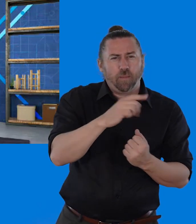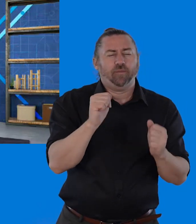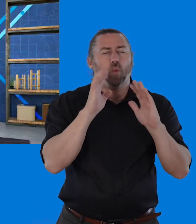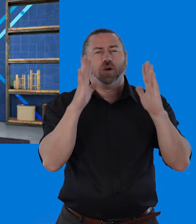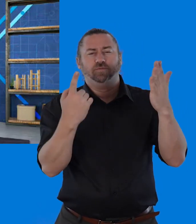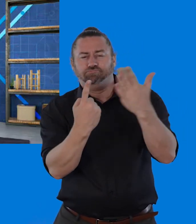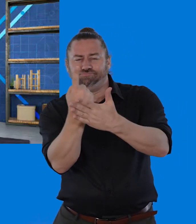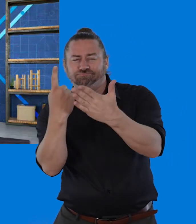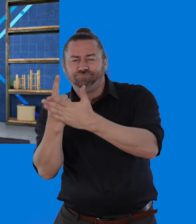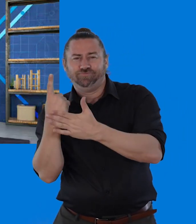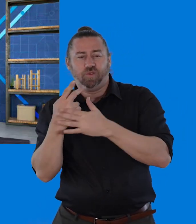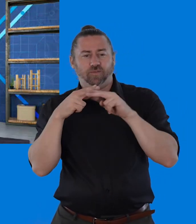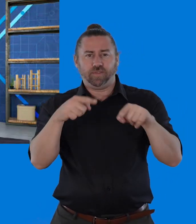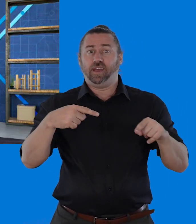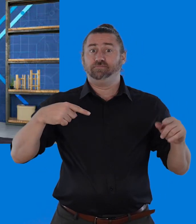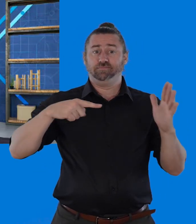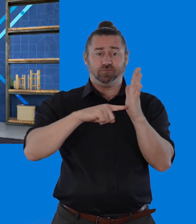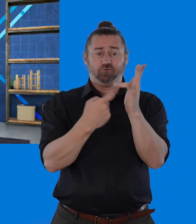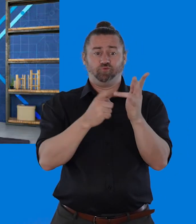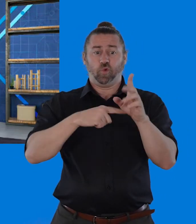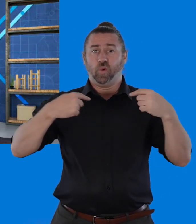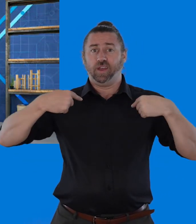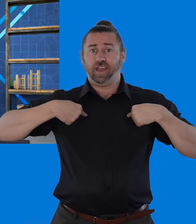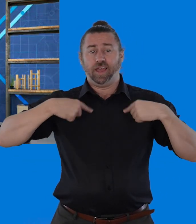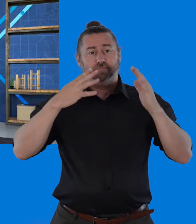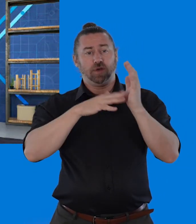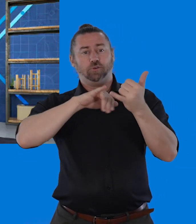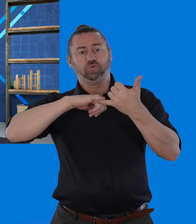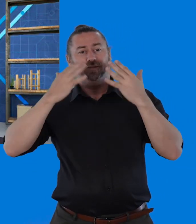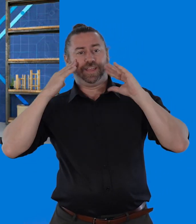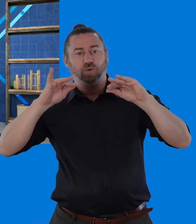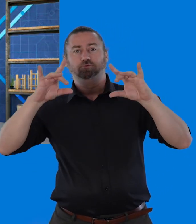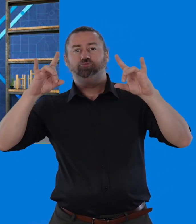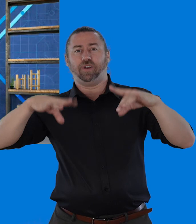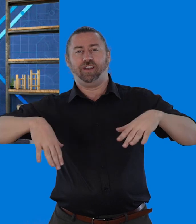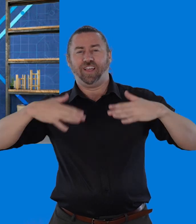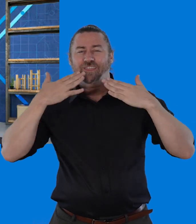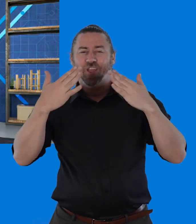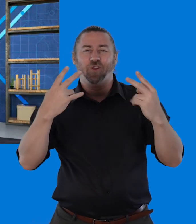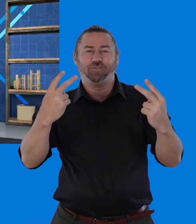So, I'm Troy. I'm from Microsoft Education Australia. Thank you so much for being a part of this today.